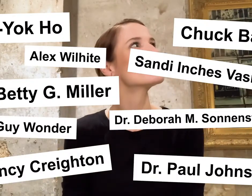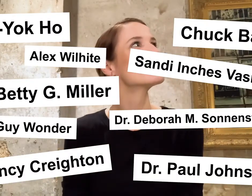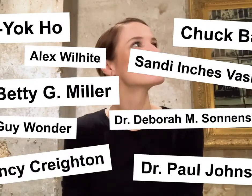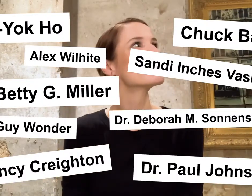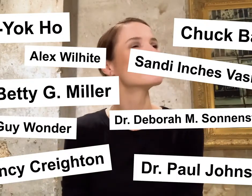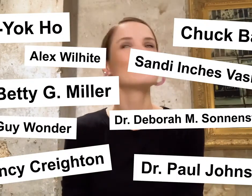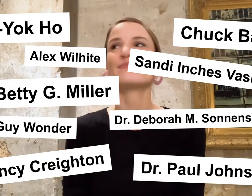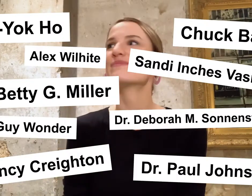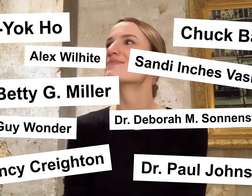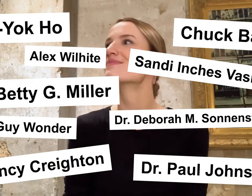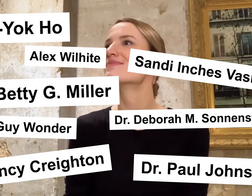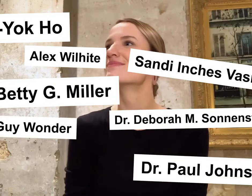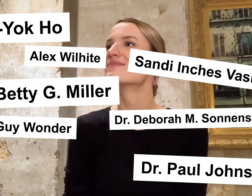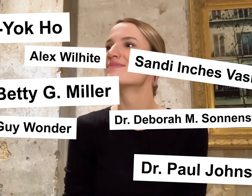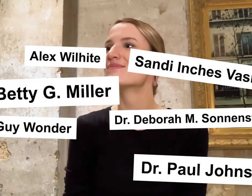Nancy Creighton, fiber artist; and Lai-Yok Ho, video artist.